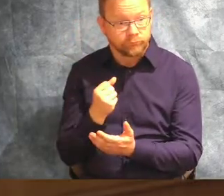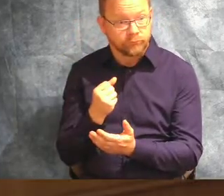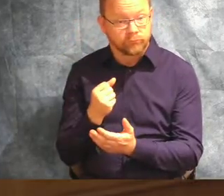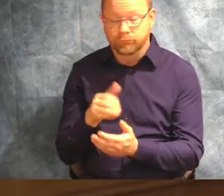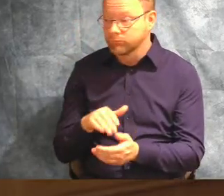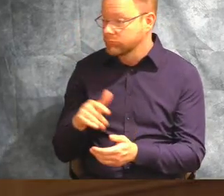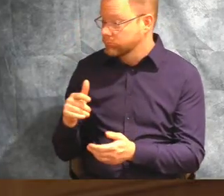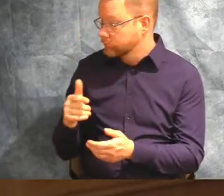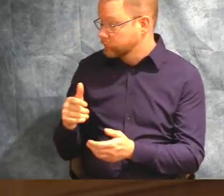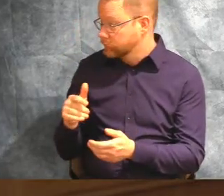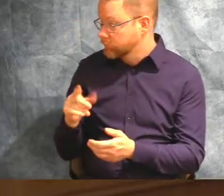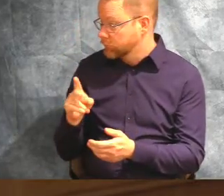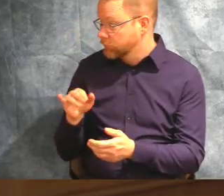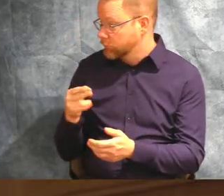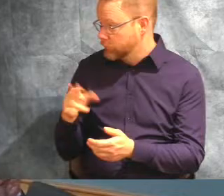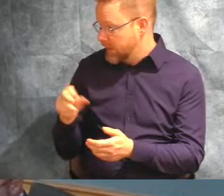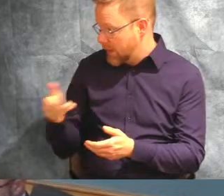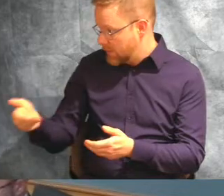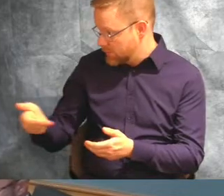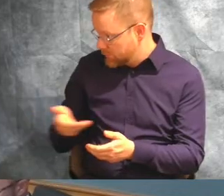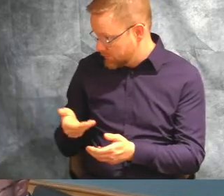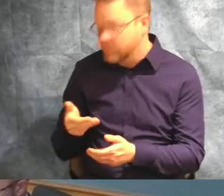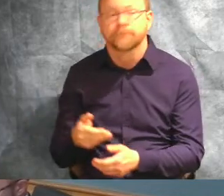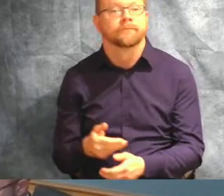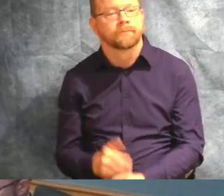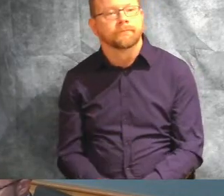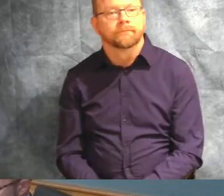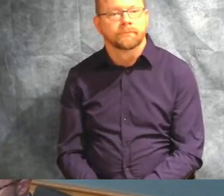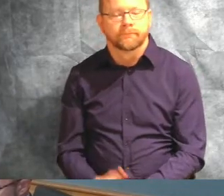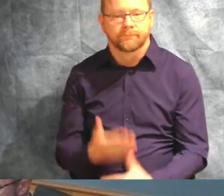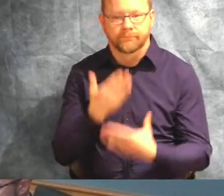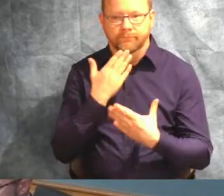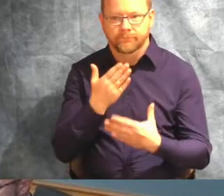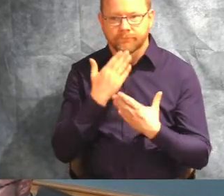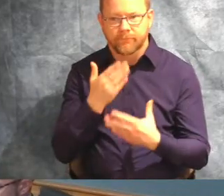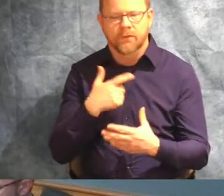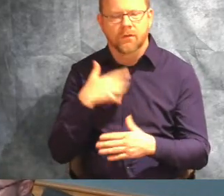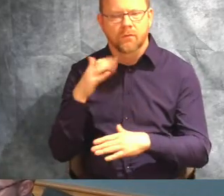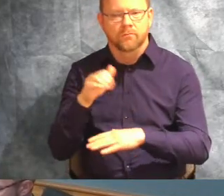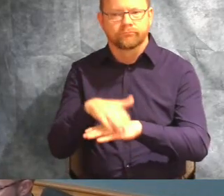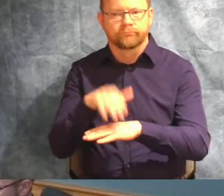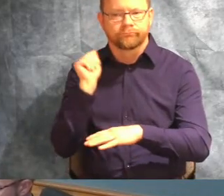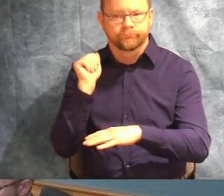if you'd like to lead the discussion. Yes. Thank you. Um, and I do want to call forward